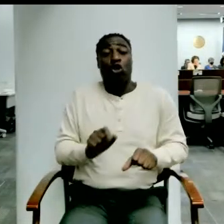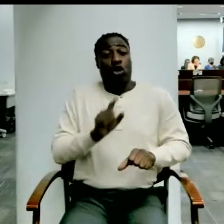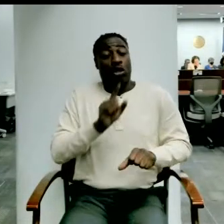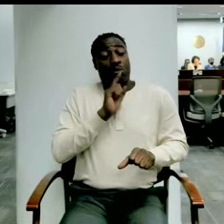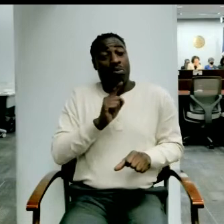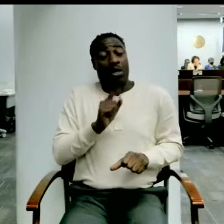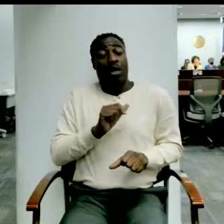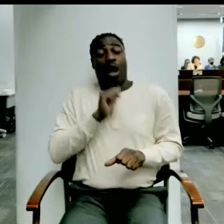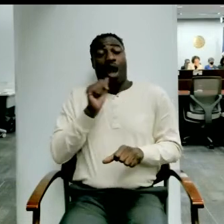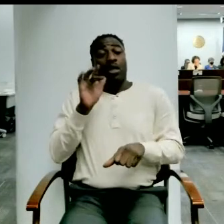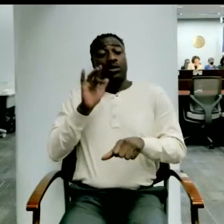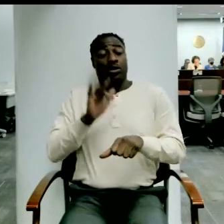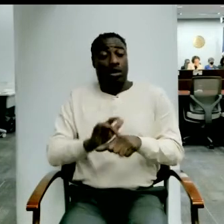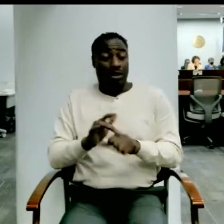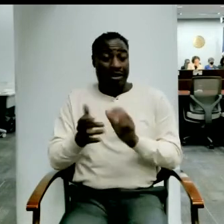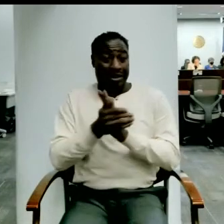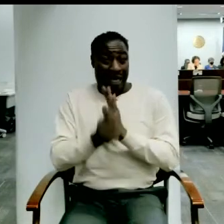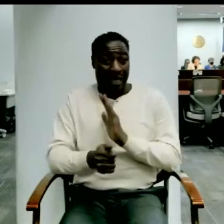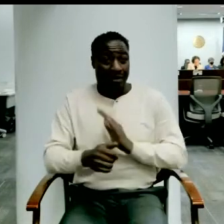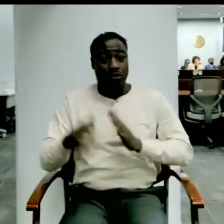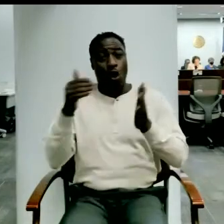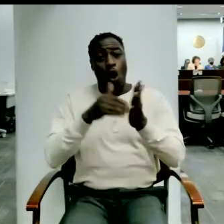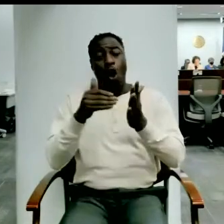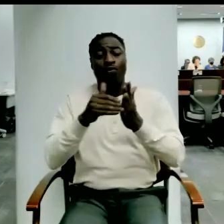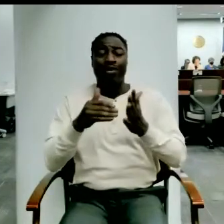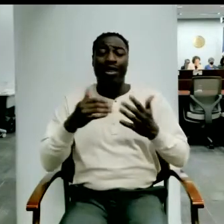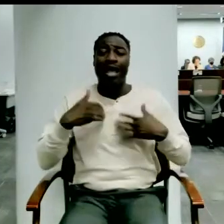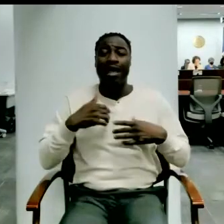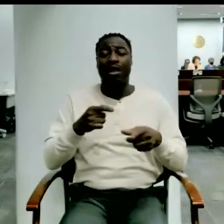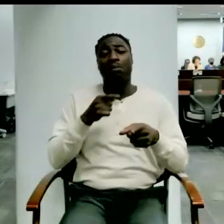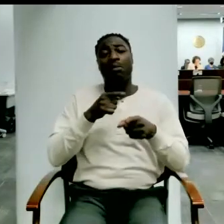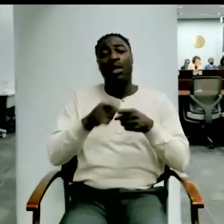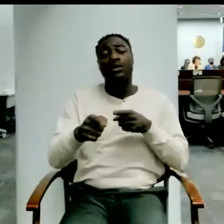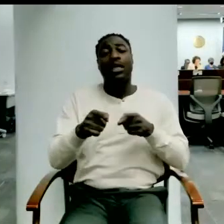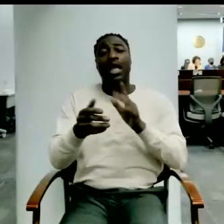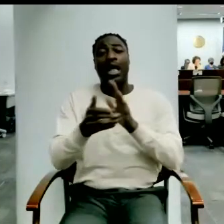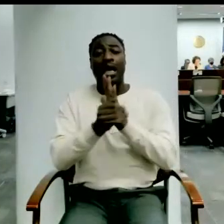These job candidates often express specialized in demand skills that we